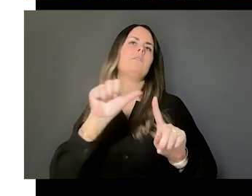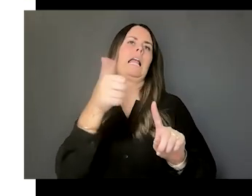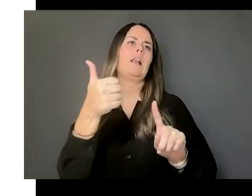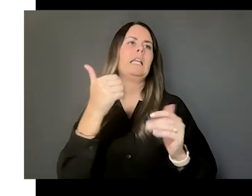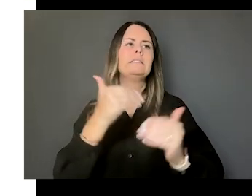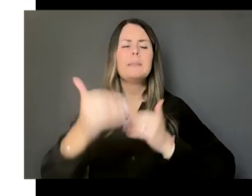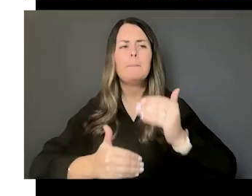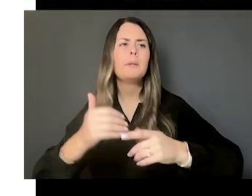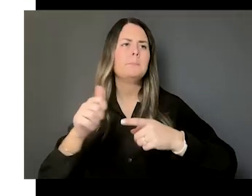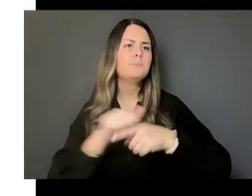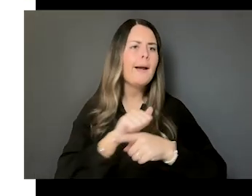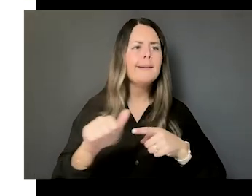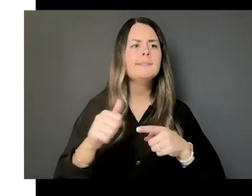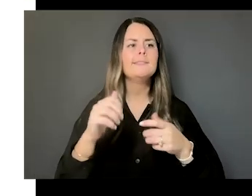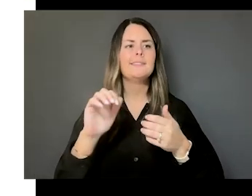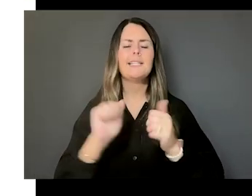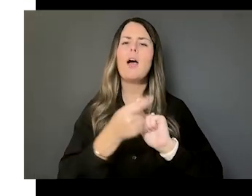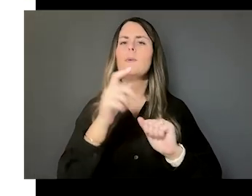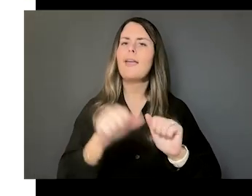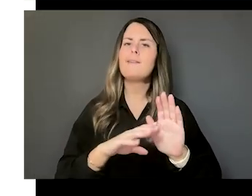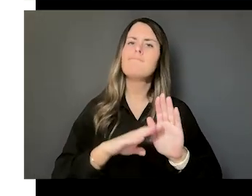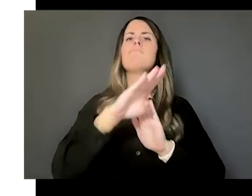that you did to get out of it, if you experienced an implementation dip?